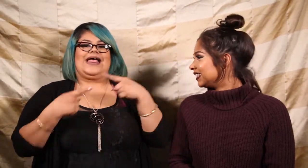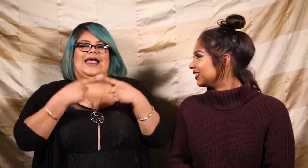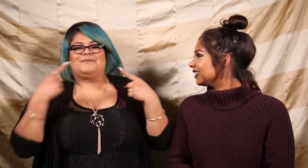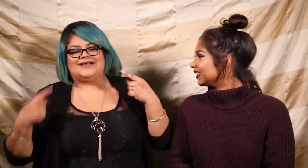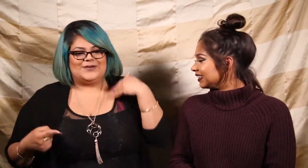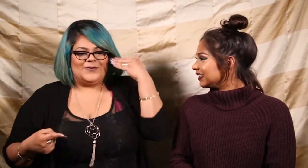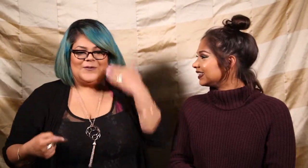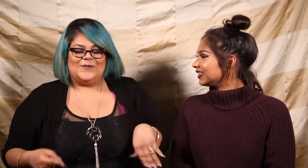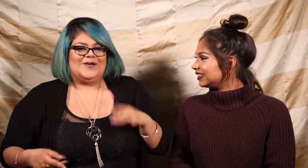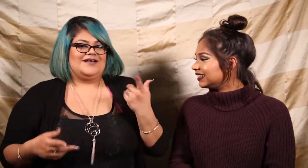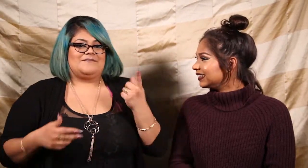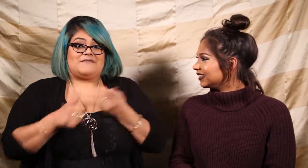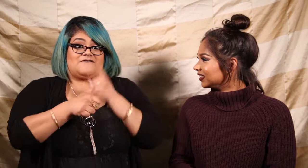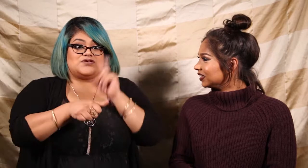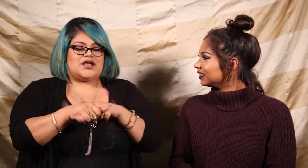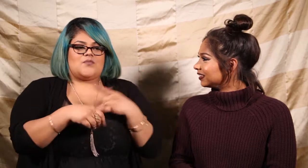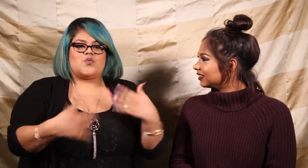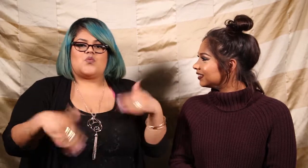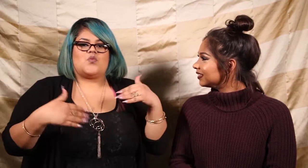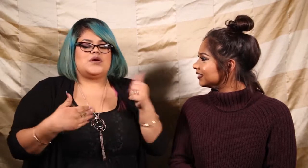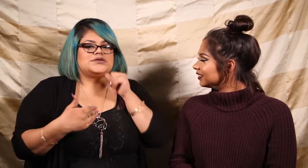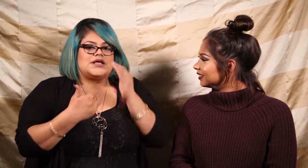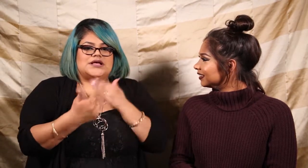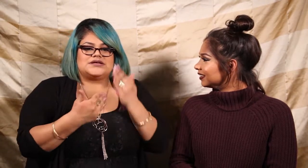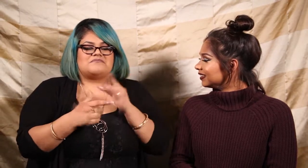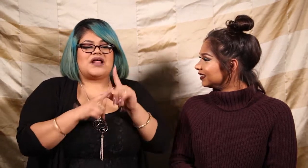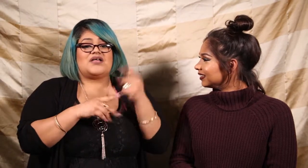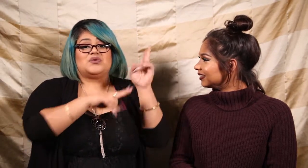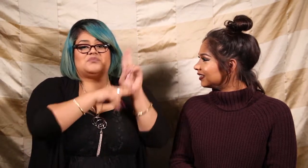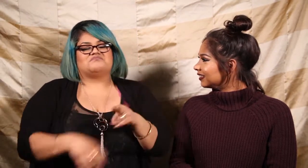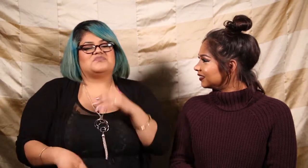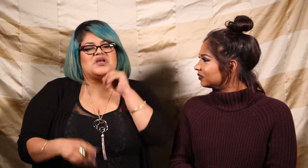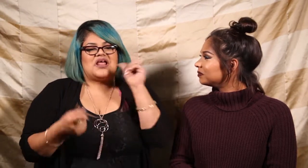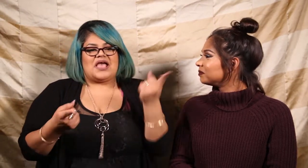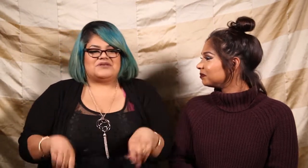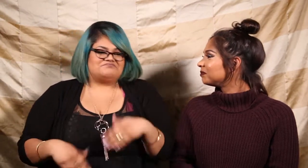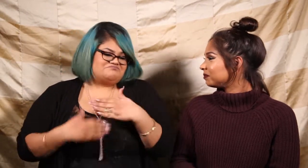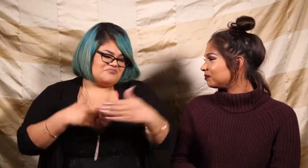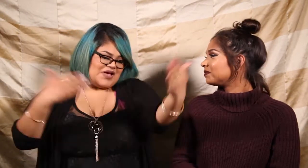My first time wasnt easy but im getting used to it.. it wont happened again Pratice! thats key as makeup artist..